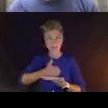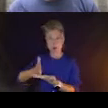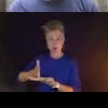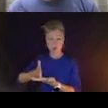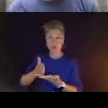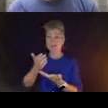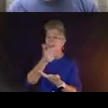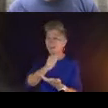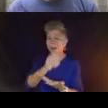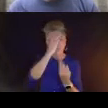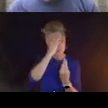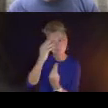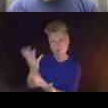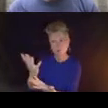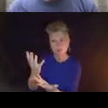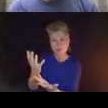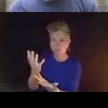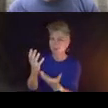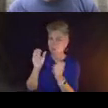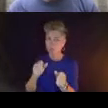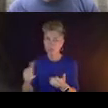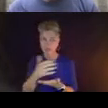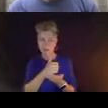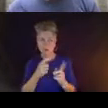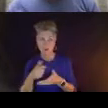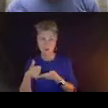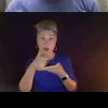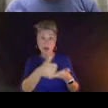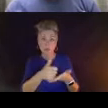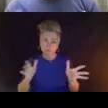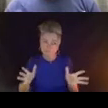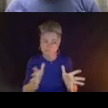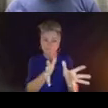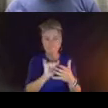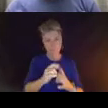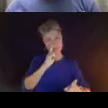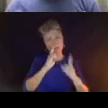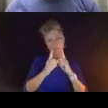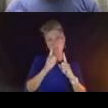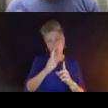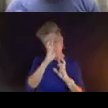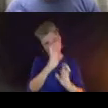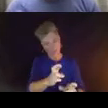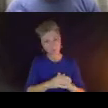that will empower that conversation more. And then the expression of your gender,